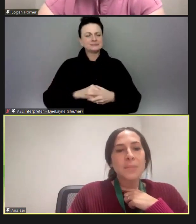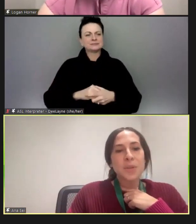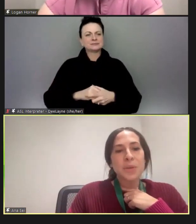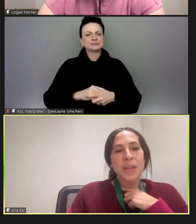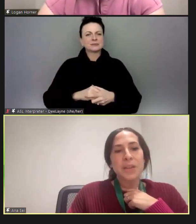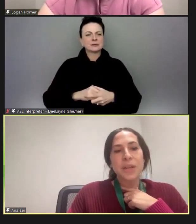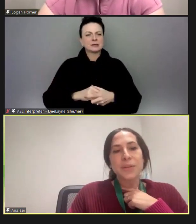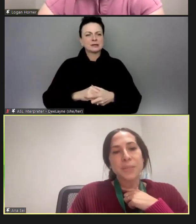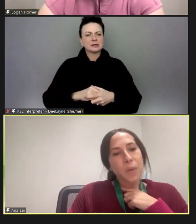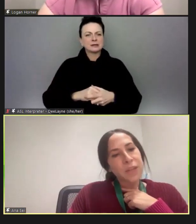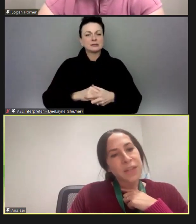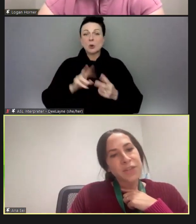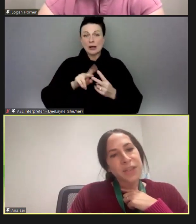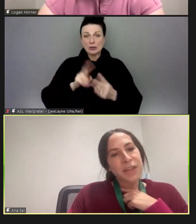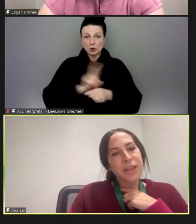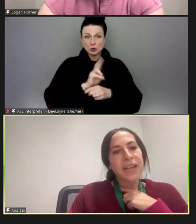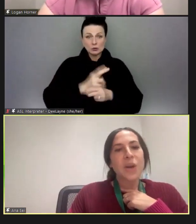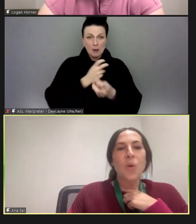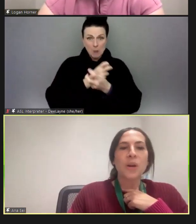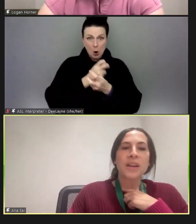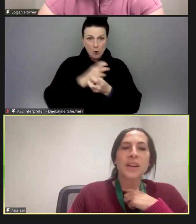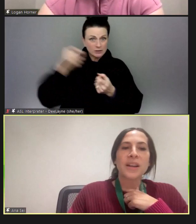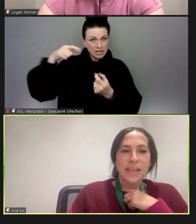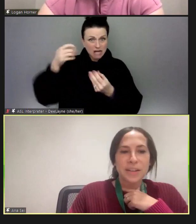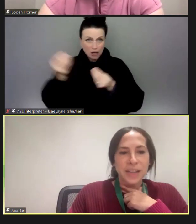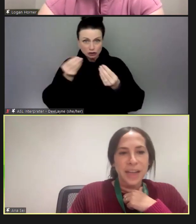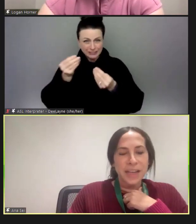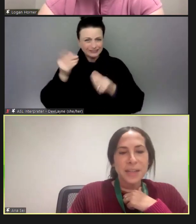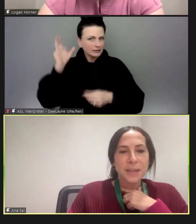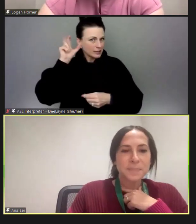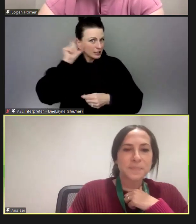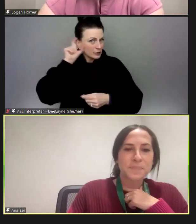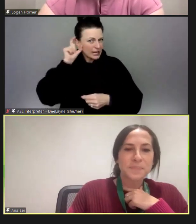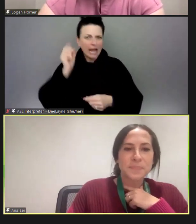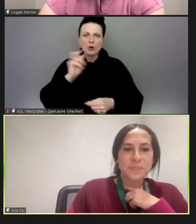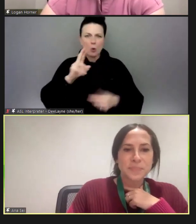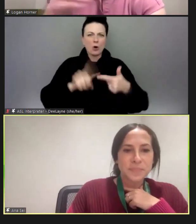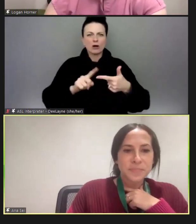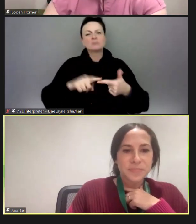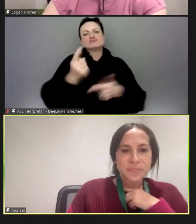so they either use a bone conduction hearing aid or a hearing